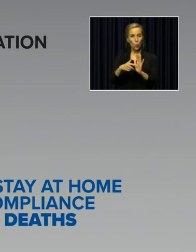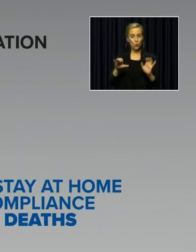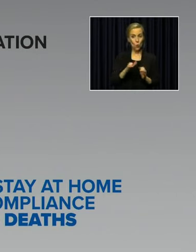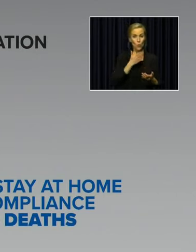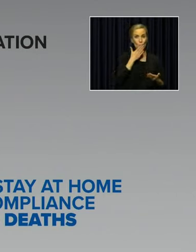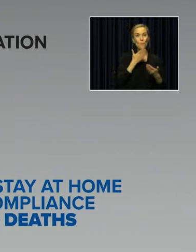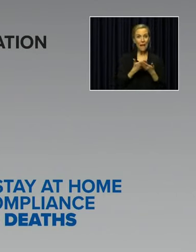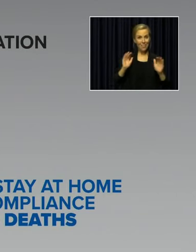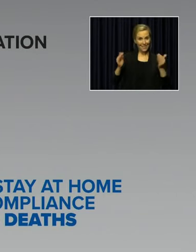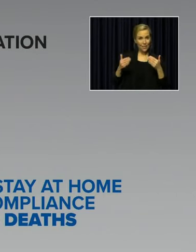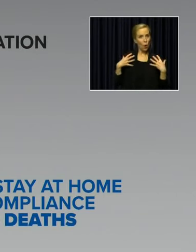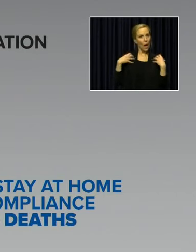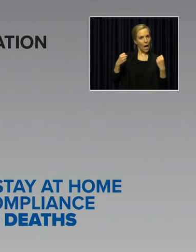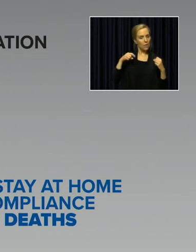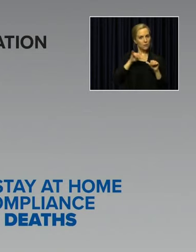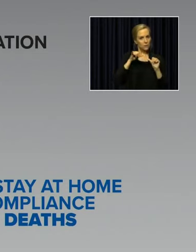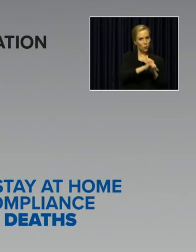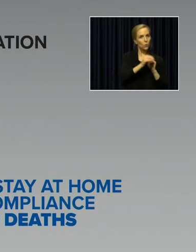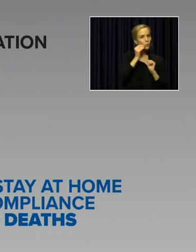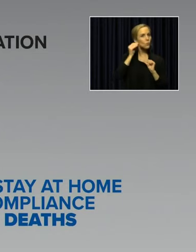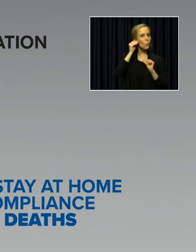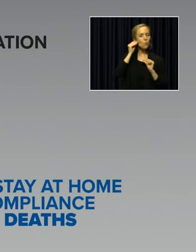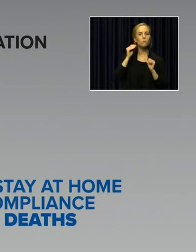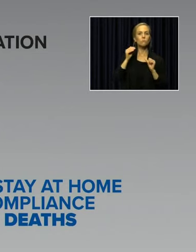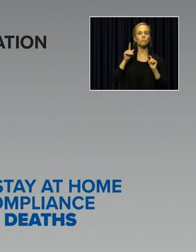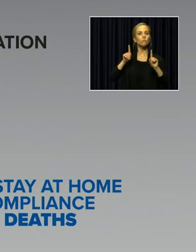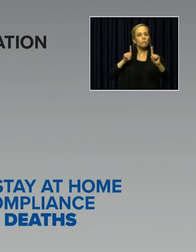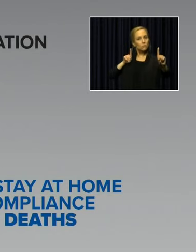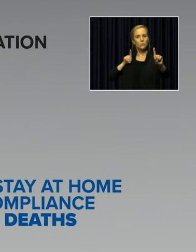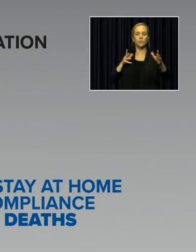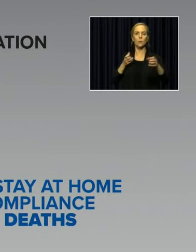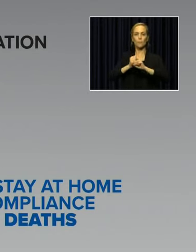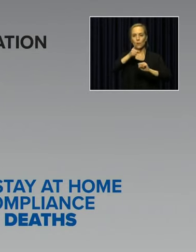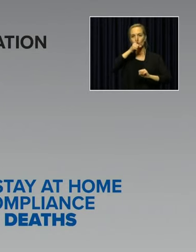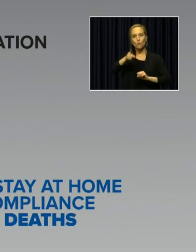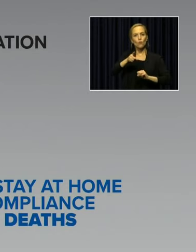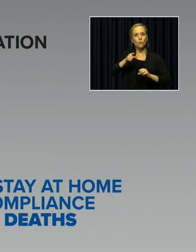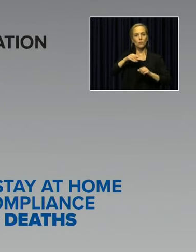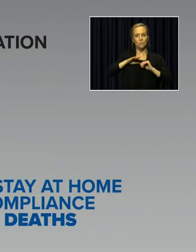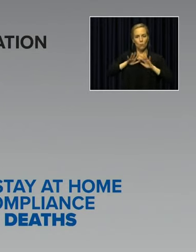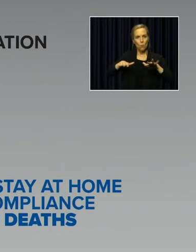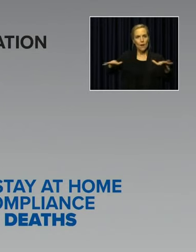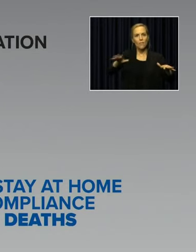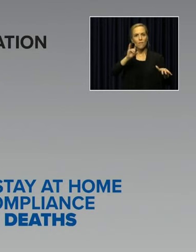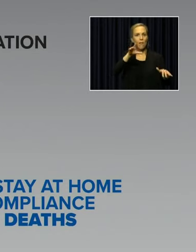THE BEST THEY CAN, ON THE NUMBER OF CASES OF CORONAVIRUS THAT WE'LL HAVE, THIS SHOWS THAT WHAT